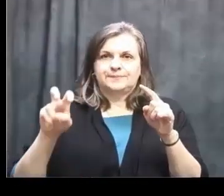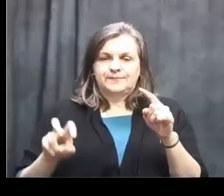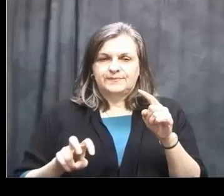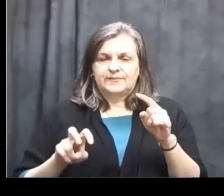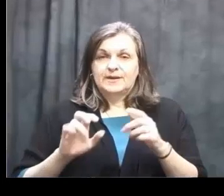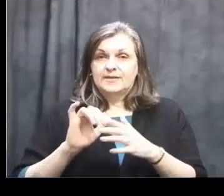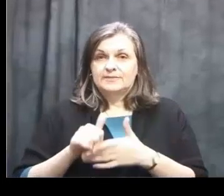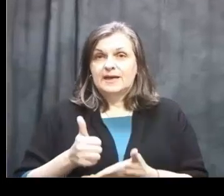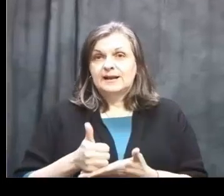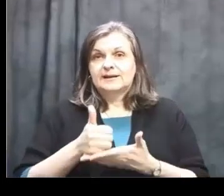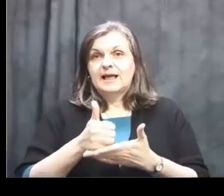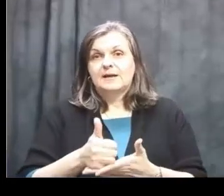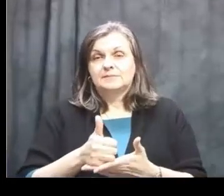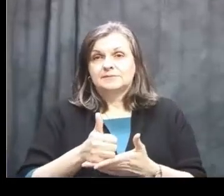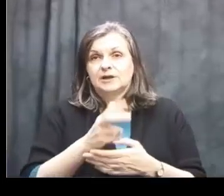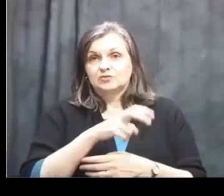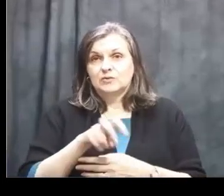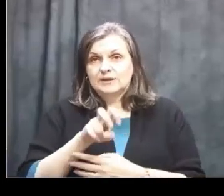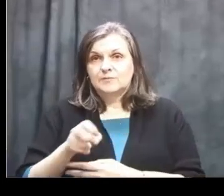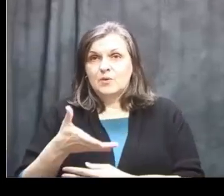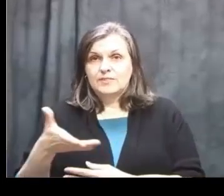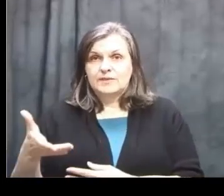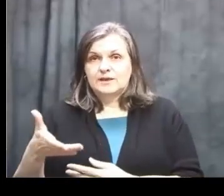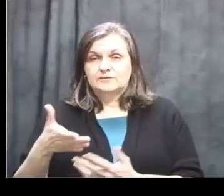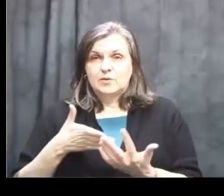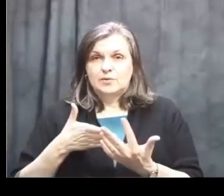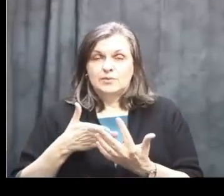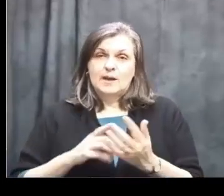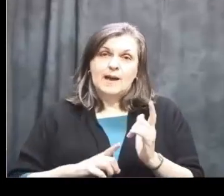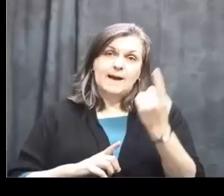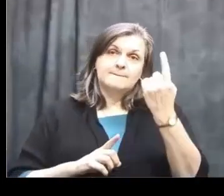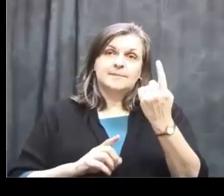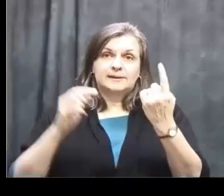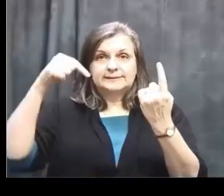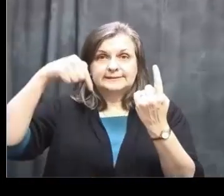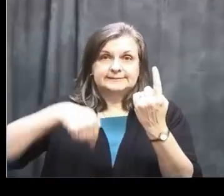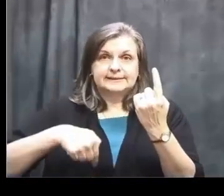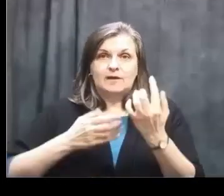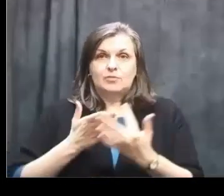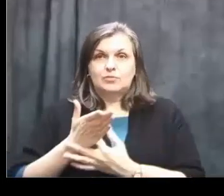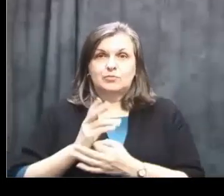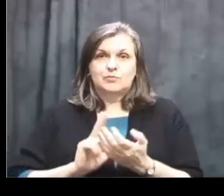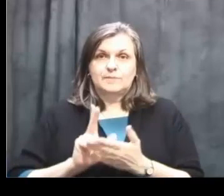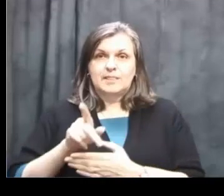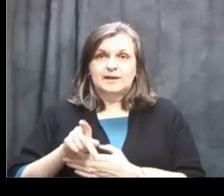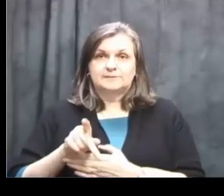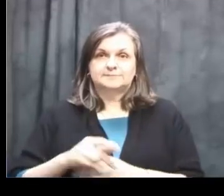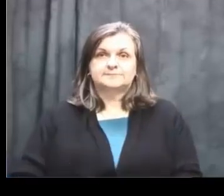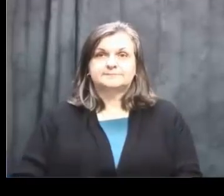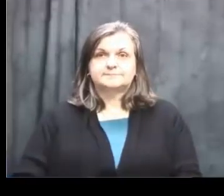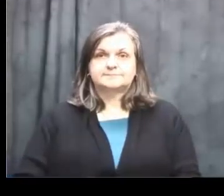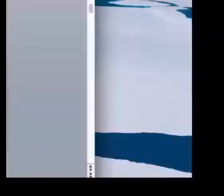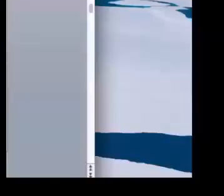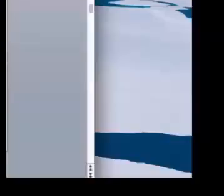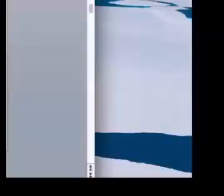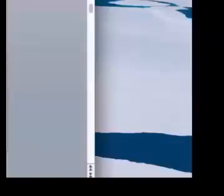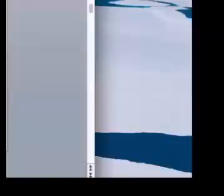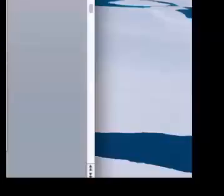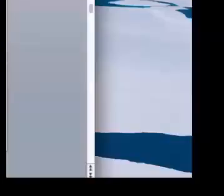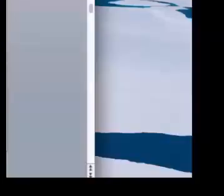this goes a very long way to help us transport things up and down our plant